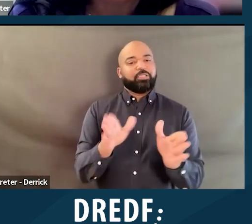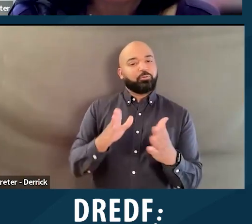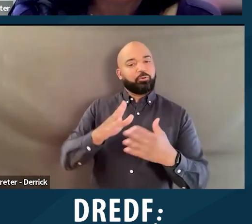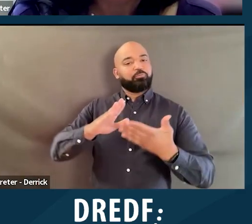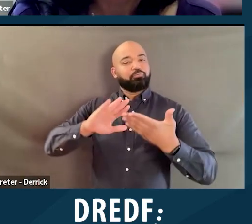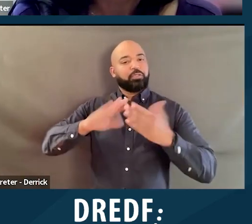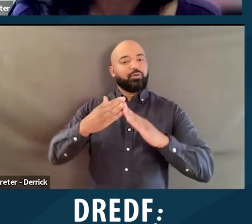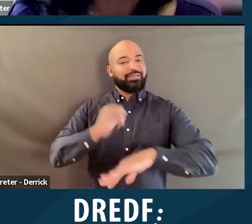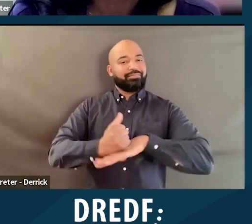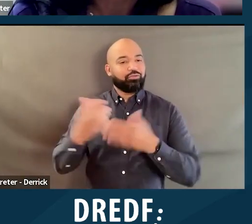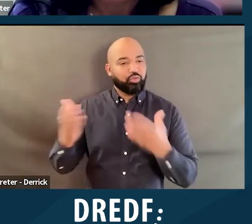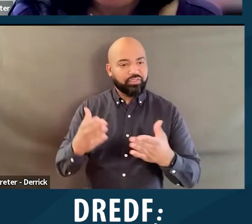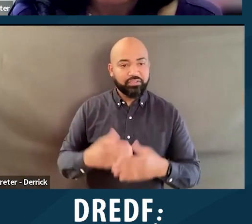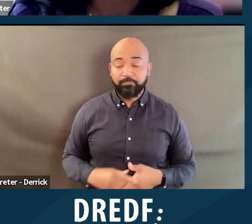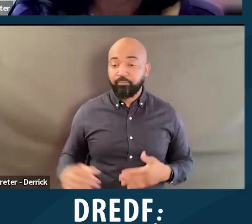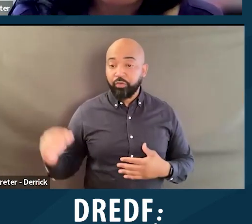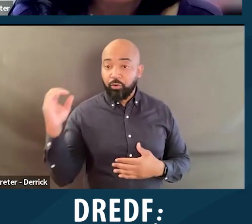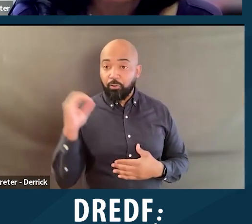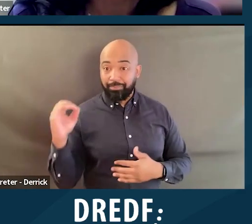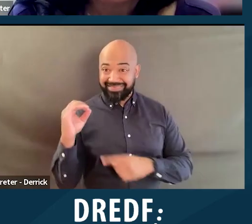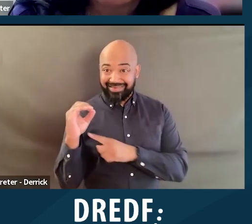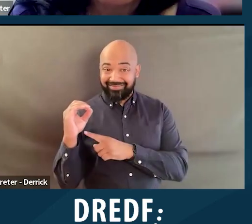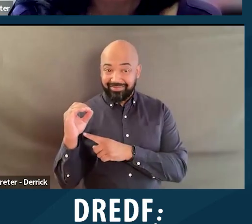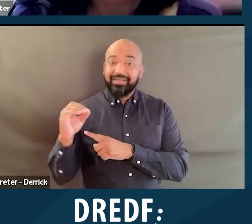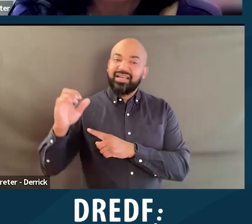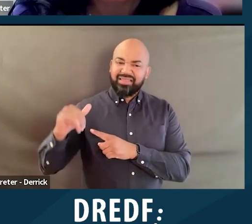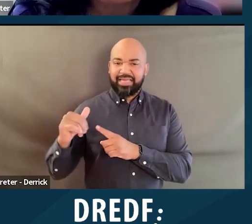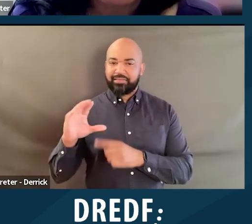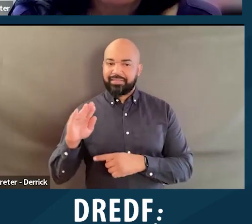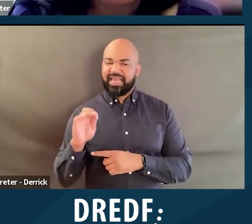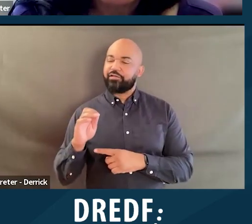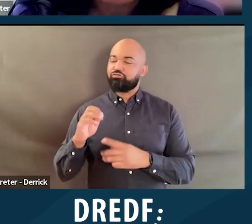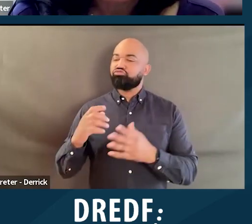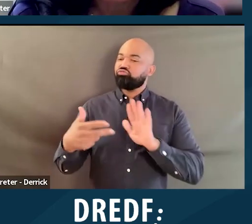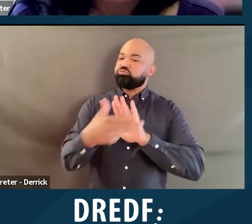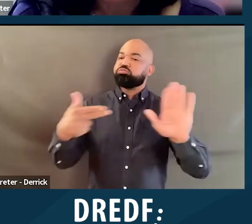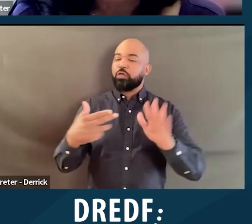services when people are able to live in the community with supports. So,